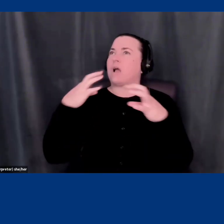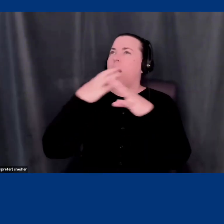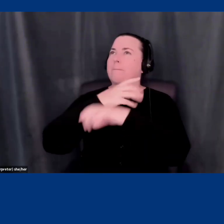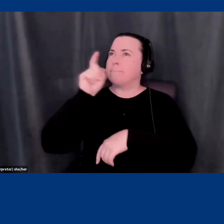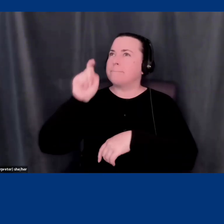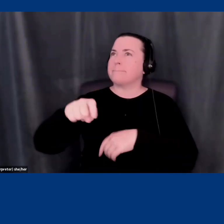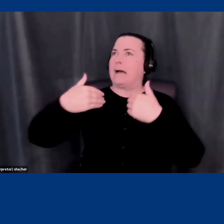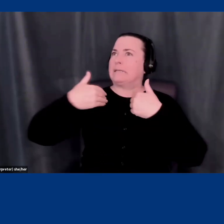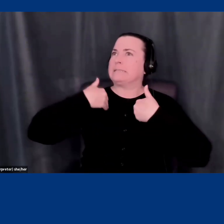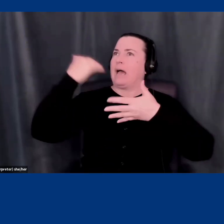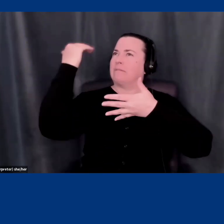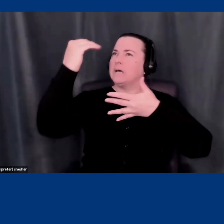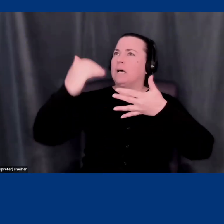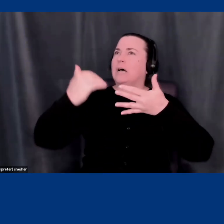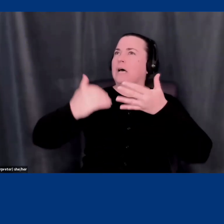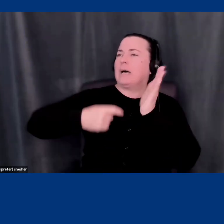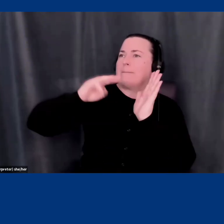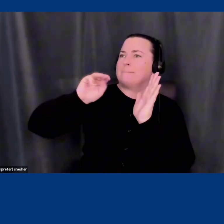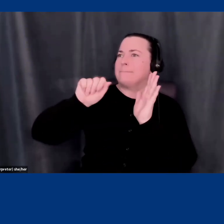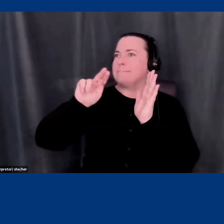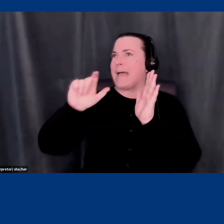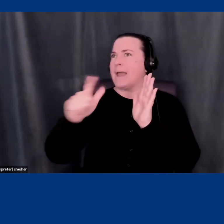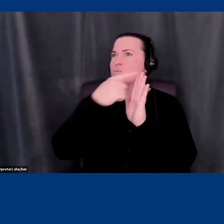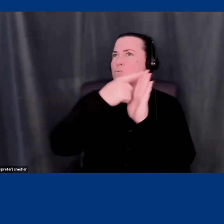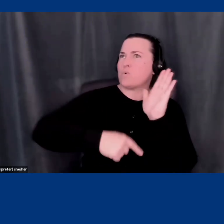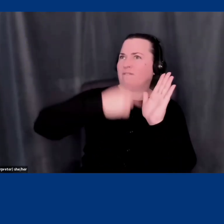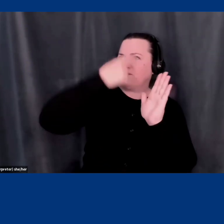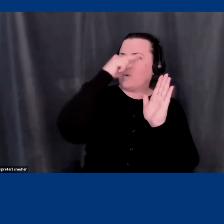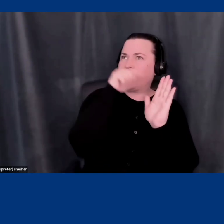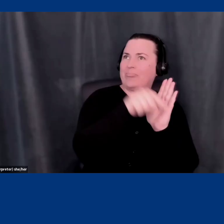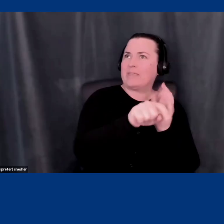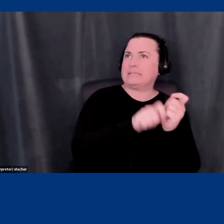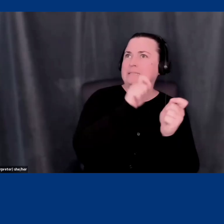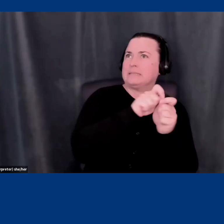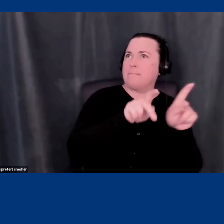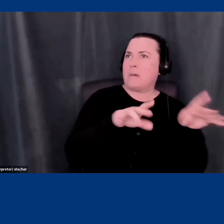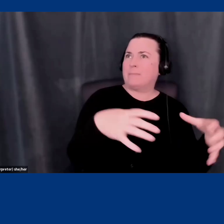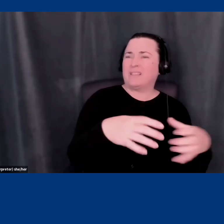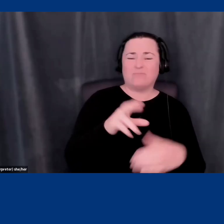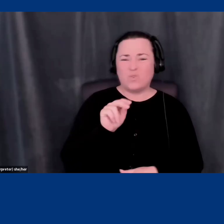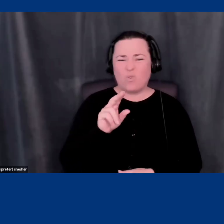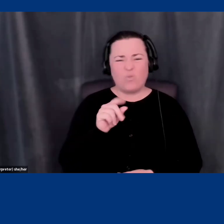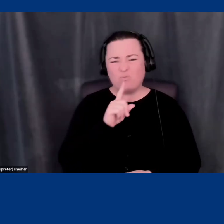is how you provide doula care to this population. And it's really just meeting people where they are. I